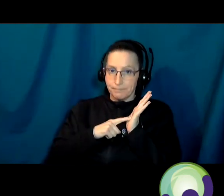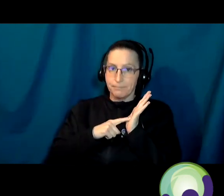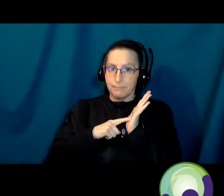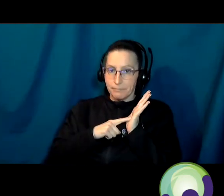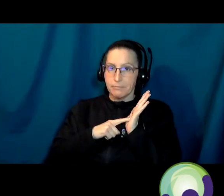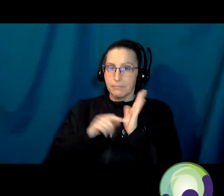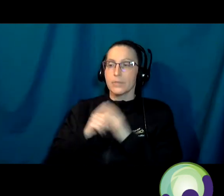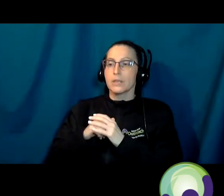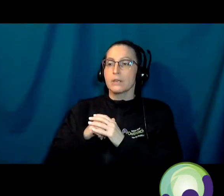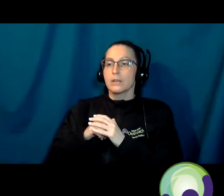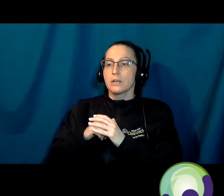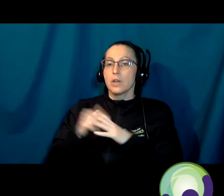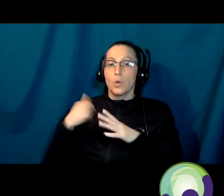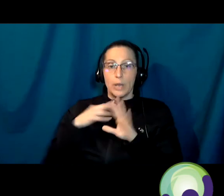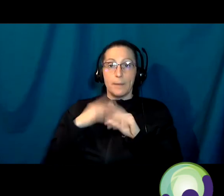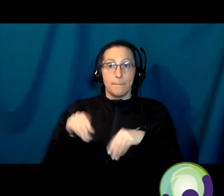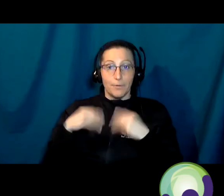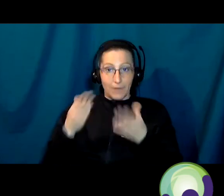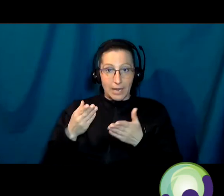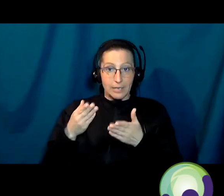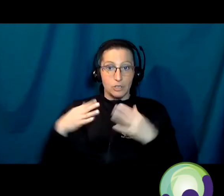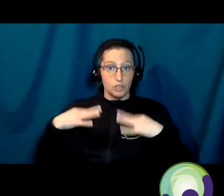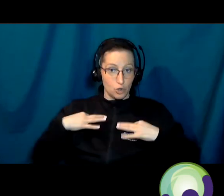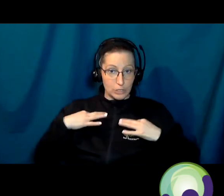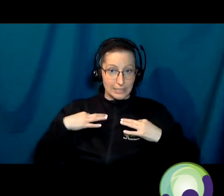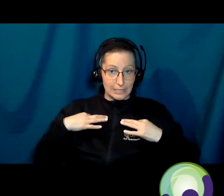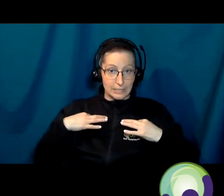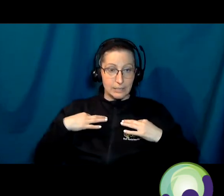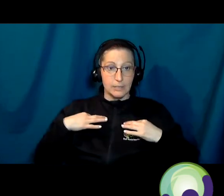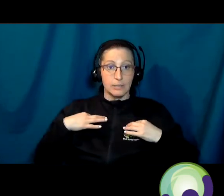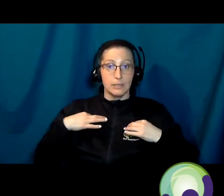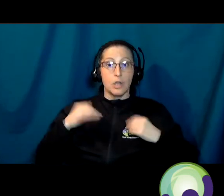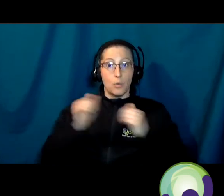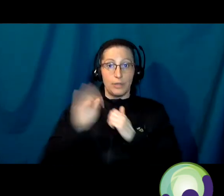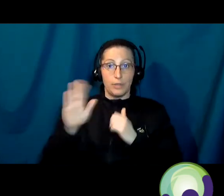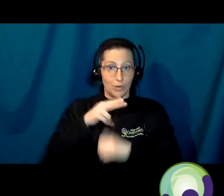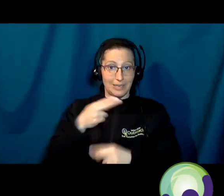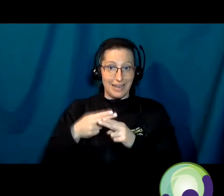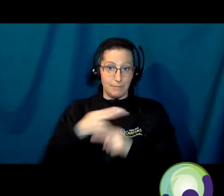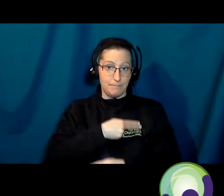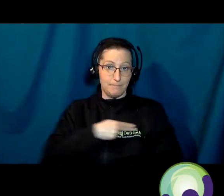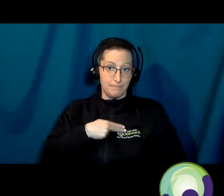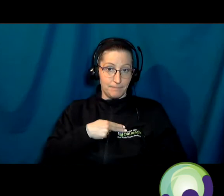We do provide PI shirts with a team member's name on them, although they are not required